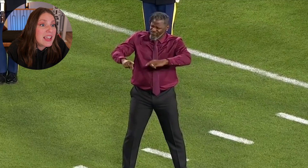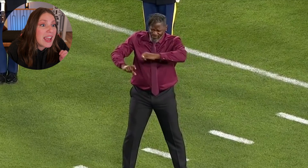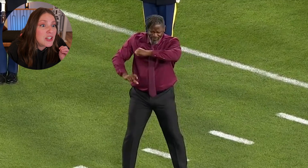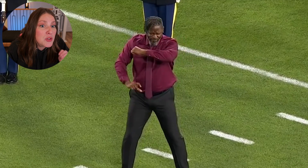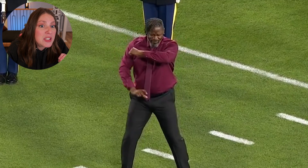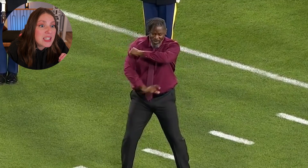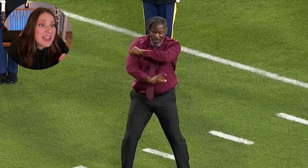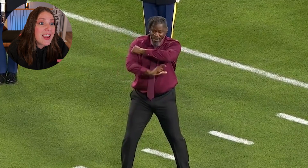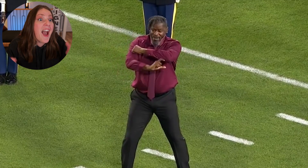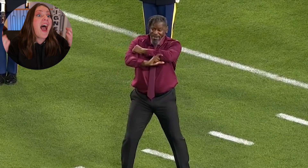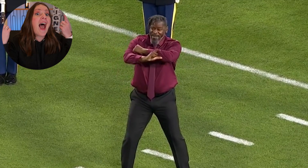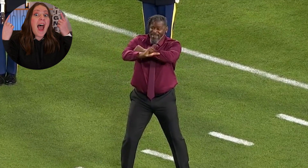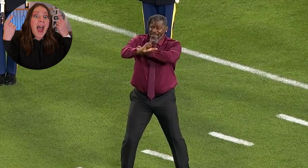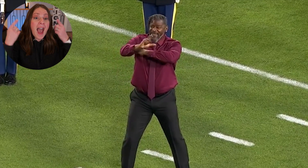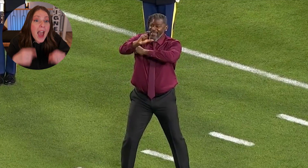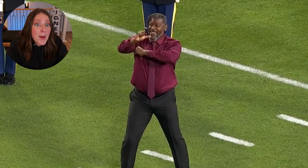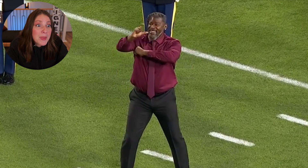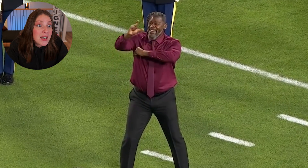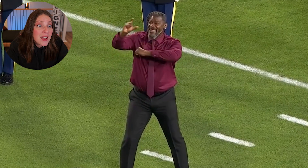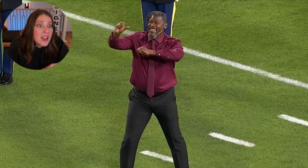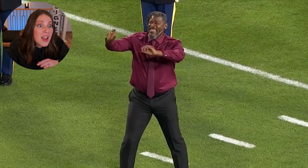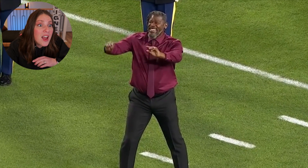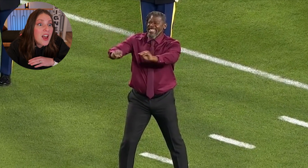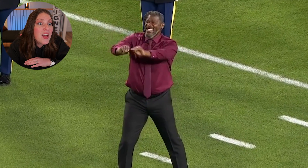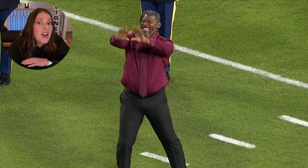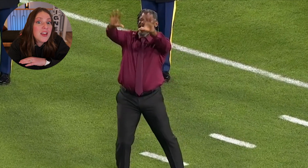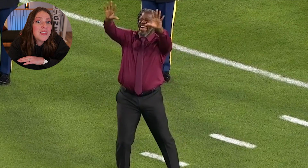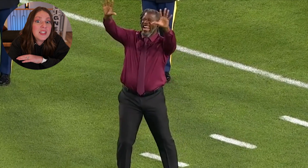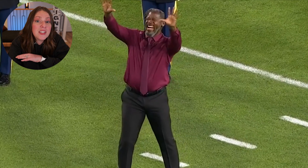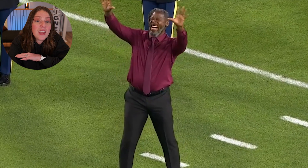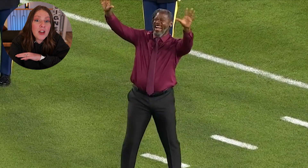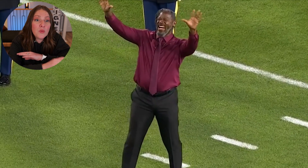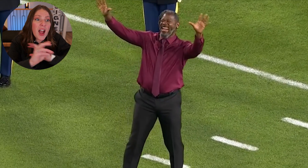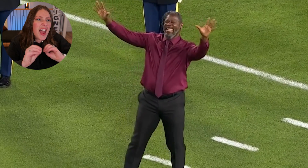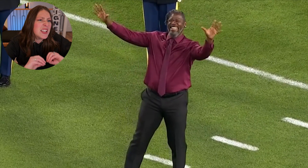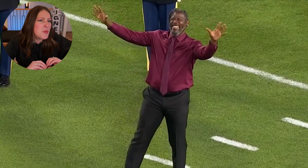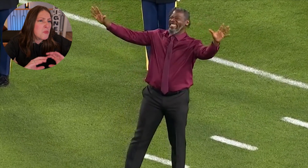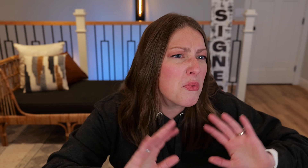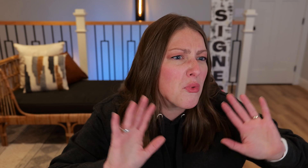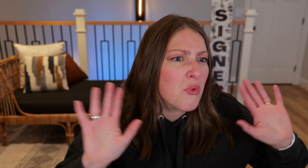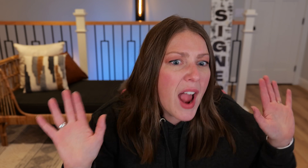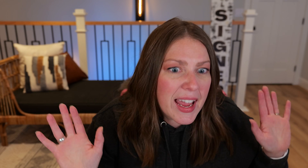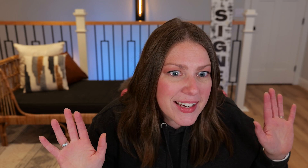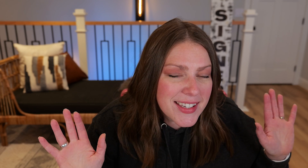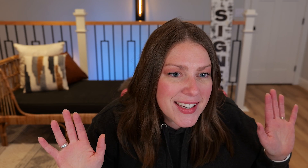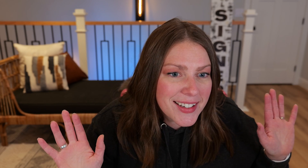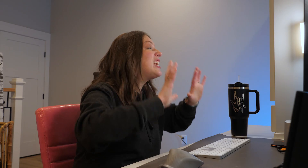Can you see happen? The sunrise. Bright.